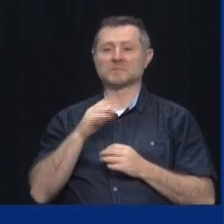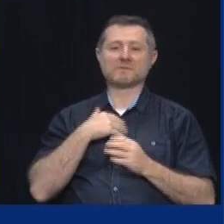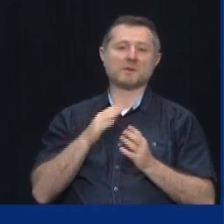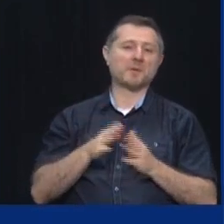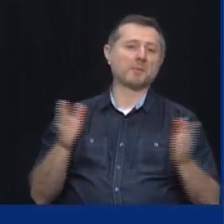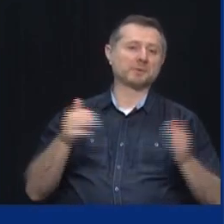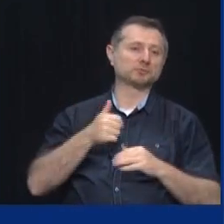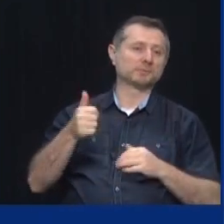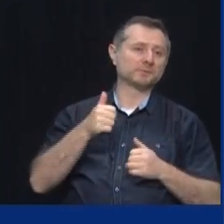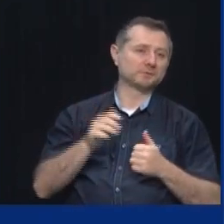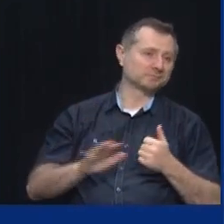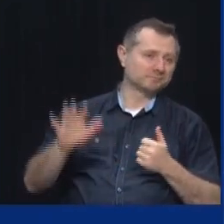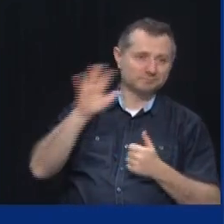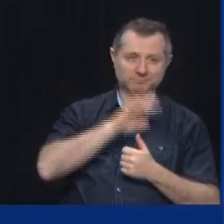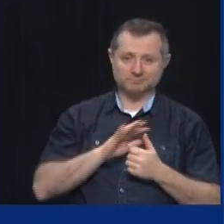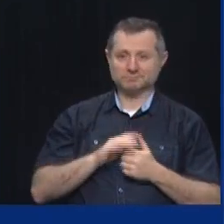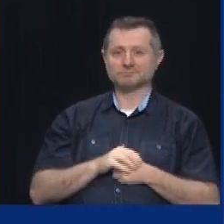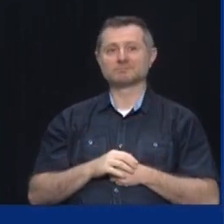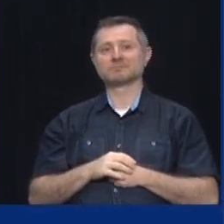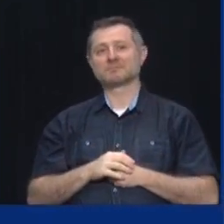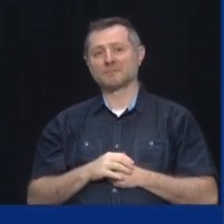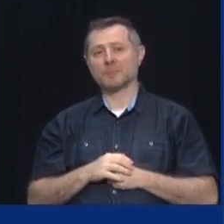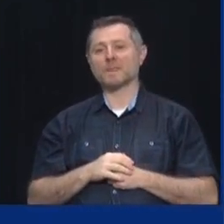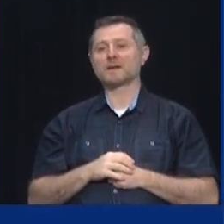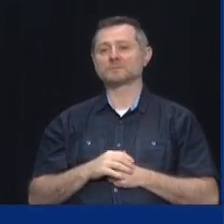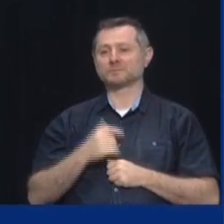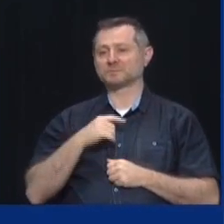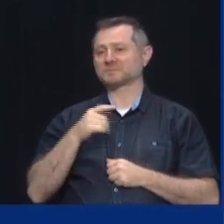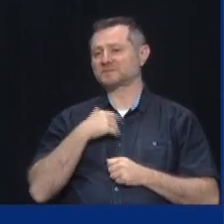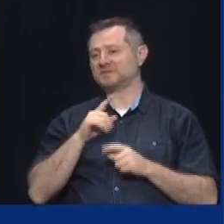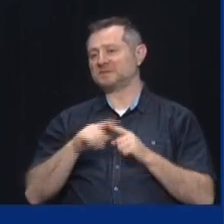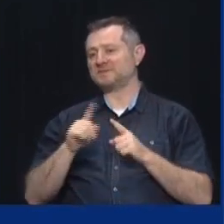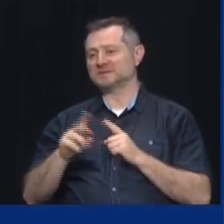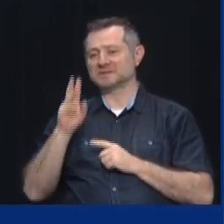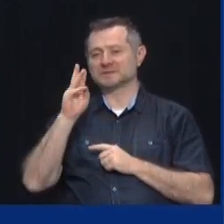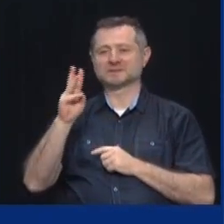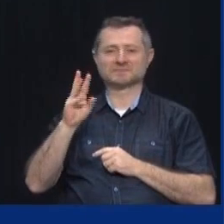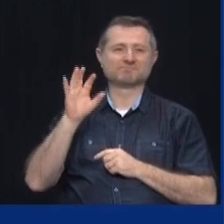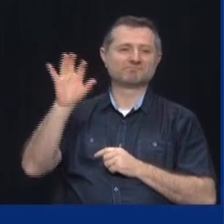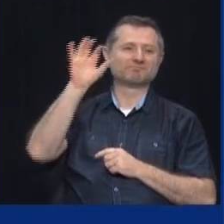ANOTHER REASON TO GET A VACCINE NOW, WE ARE GOING TO HAVE A